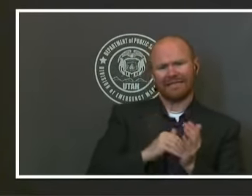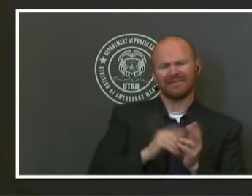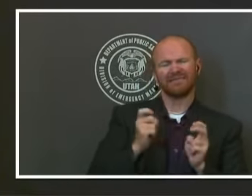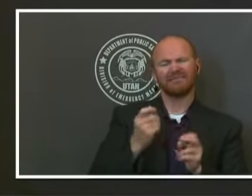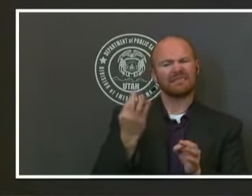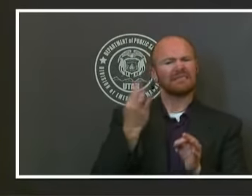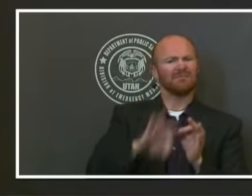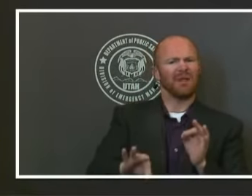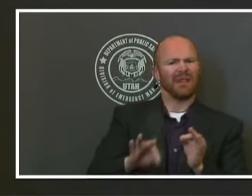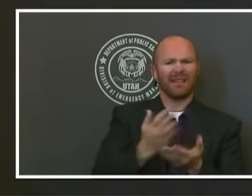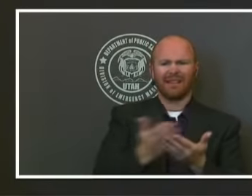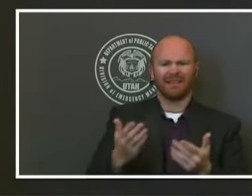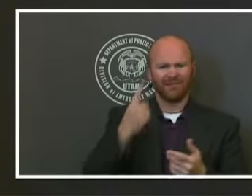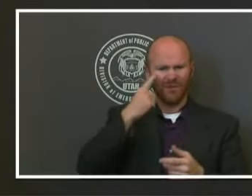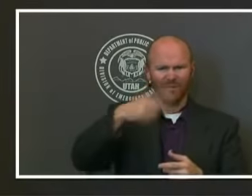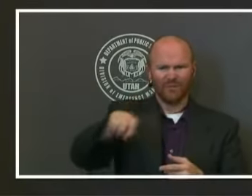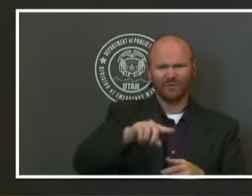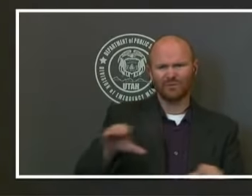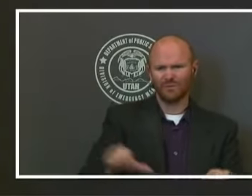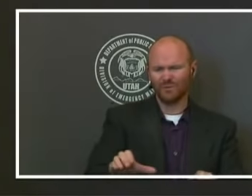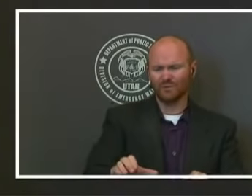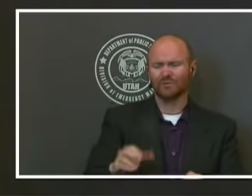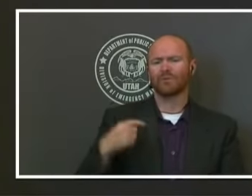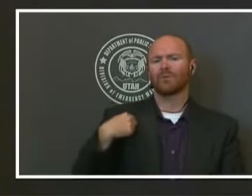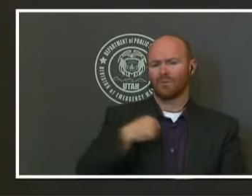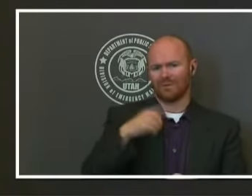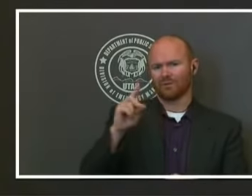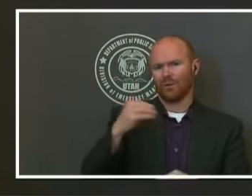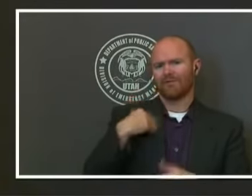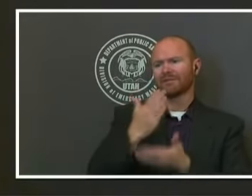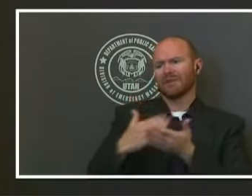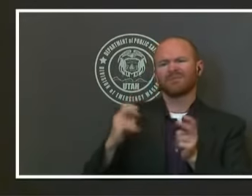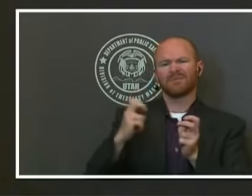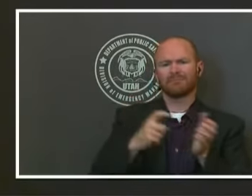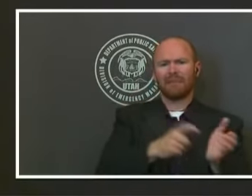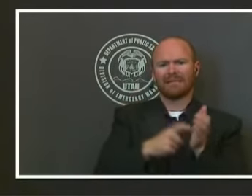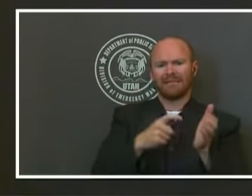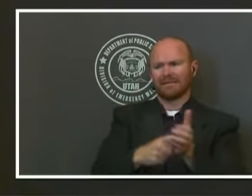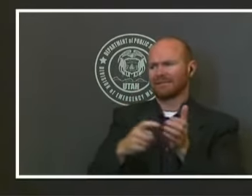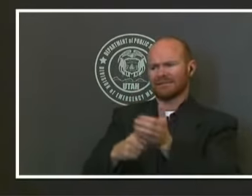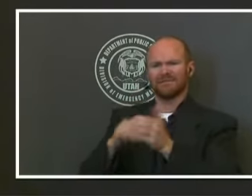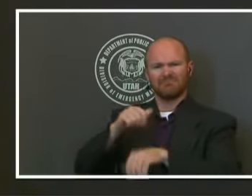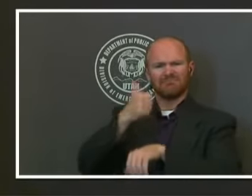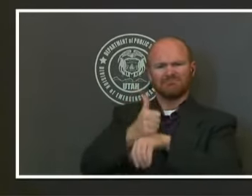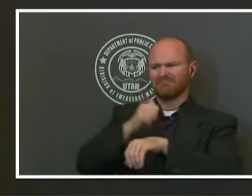thing to do and we have a in